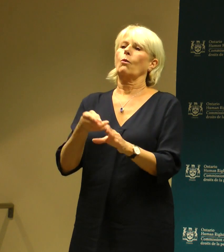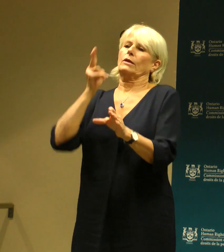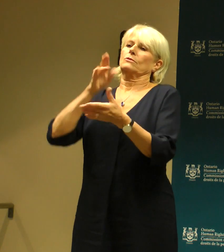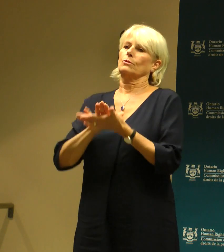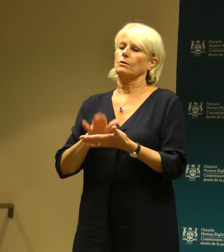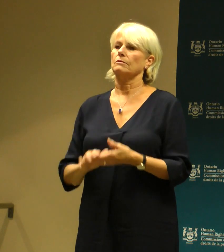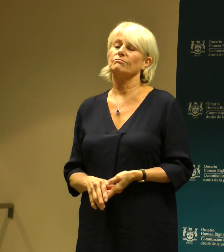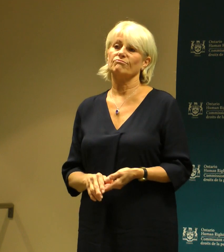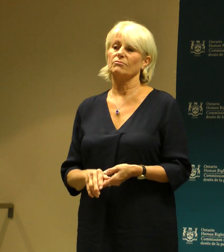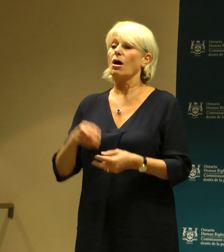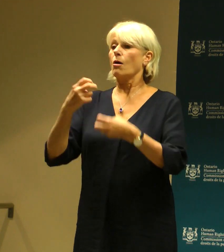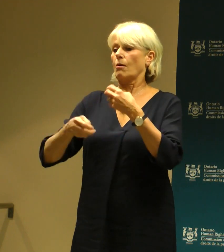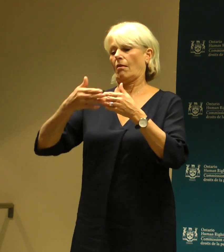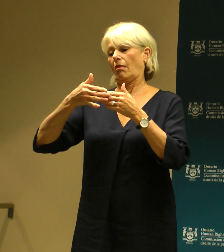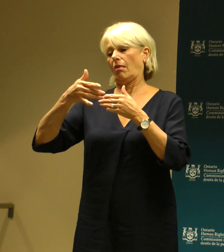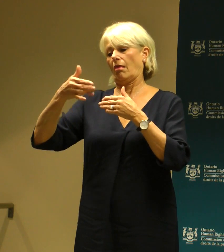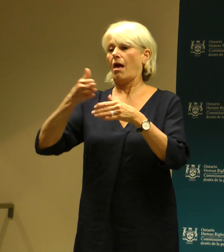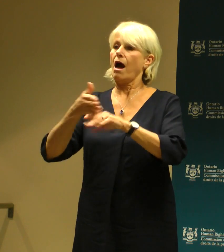And problems continue beyond school.